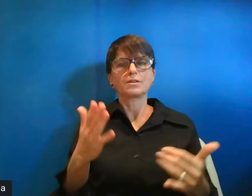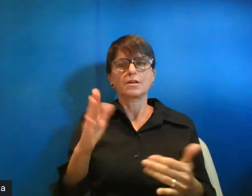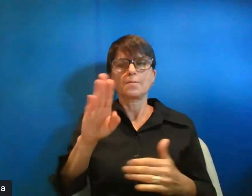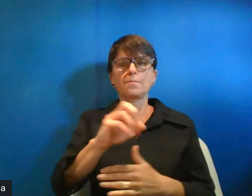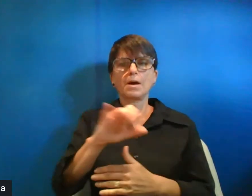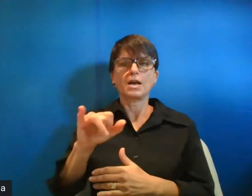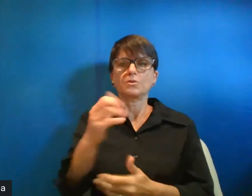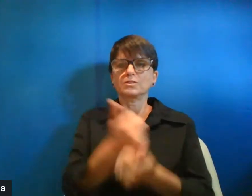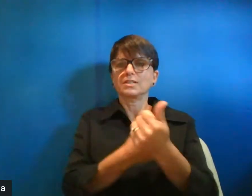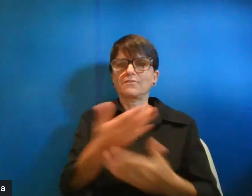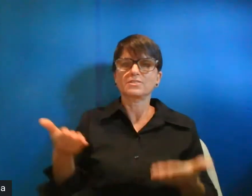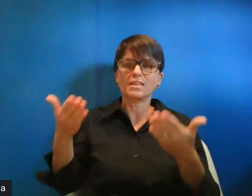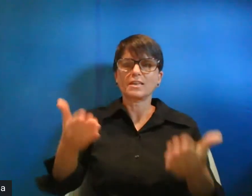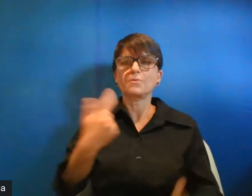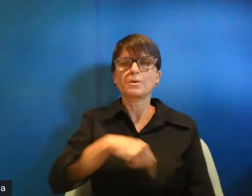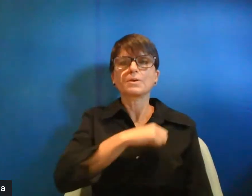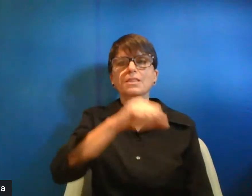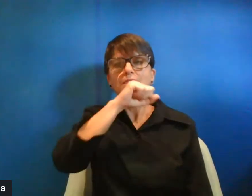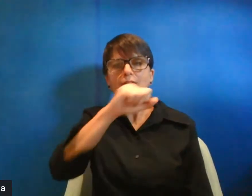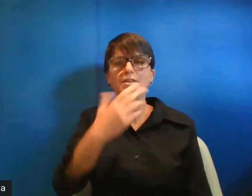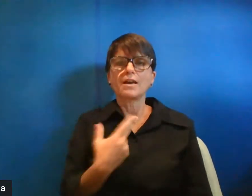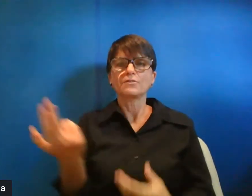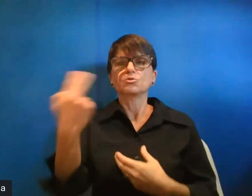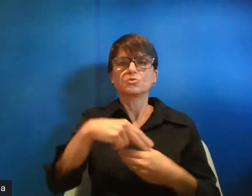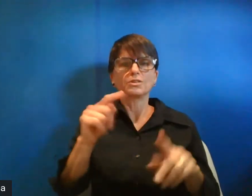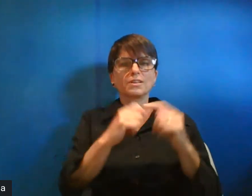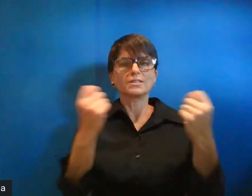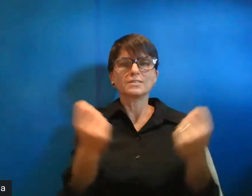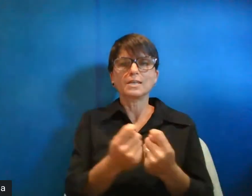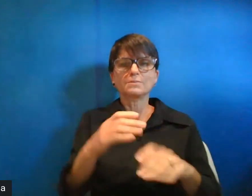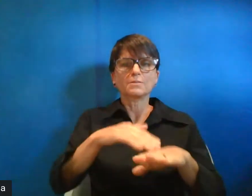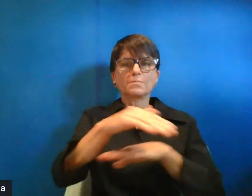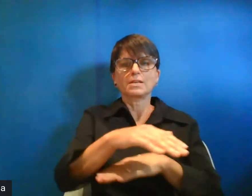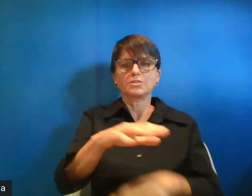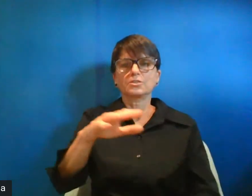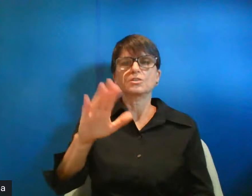2022 and keep up the great work of making the web work for everyone.